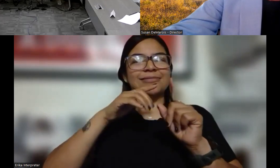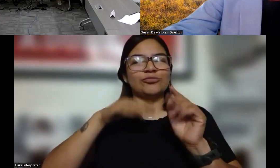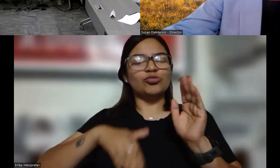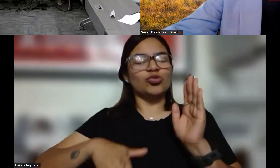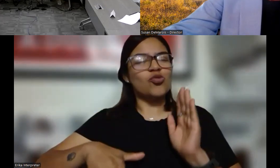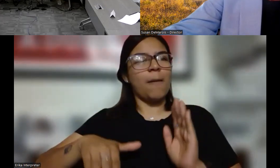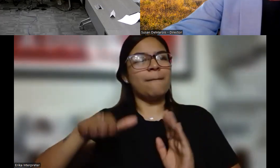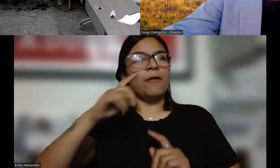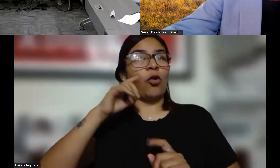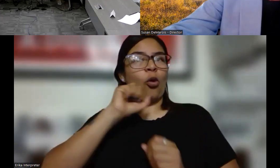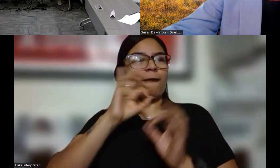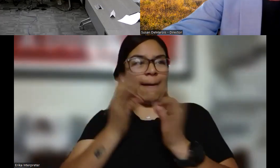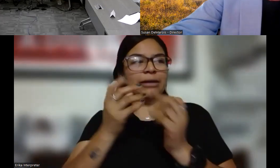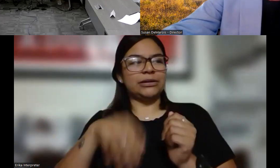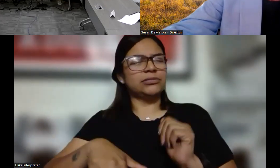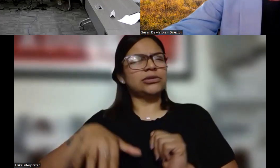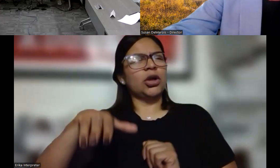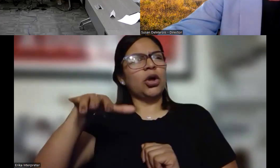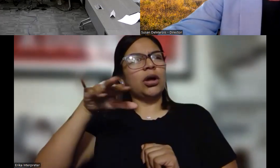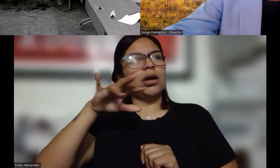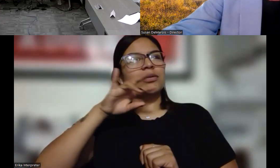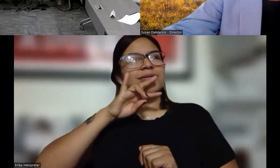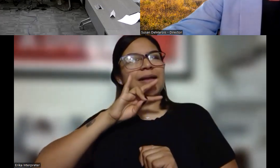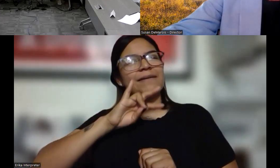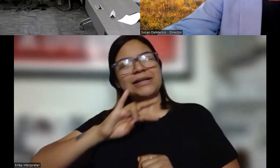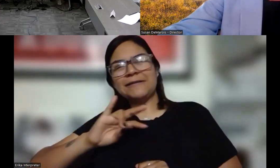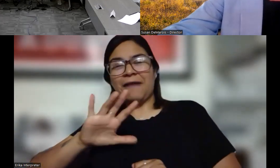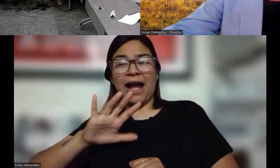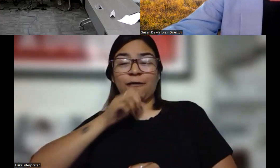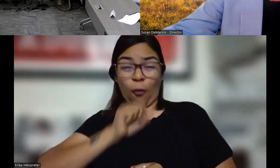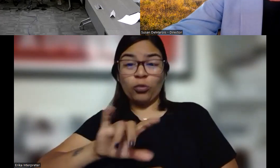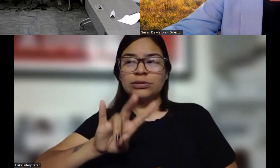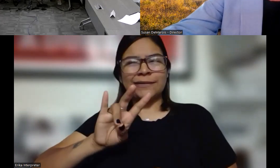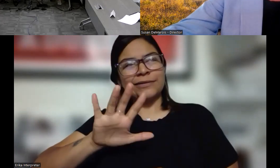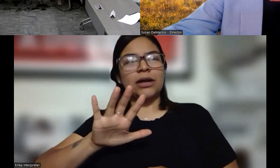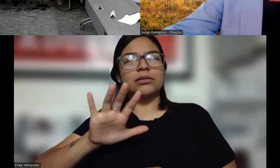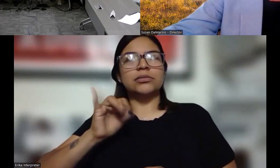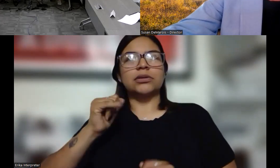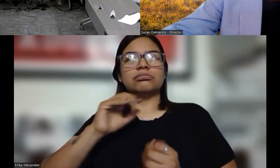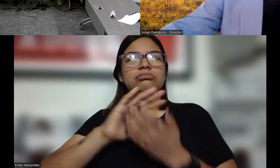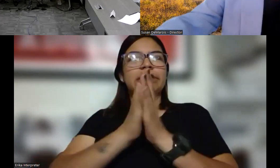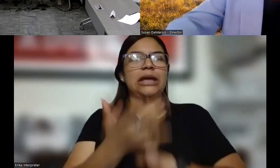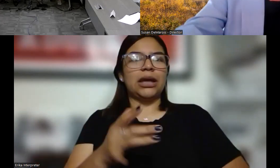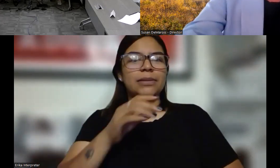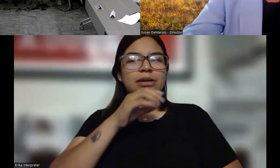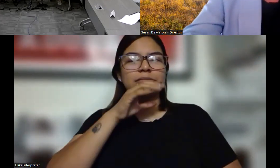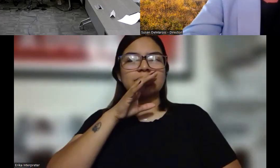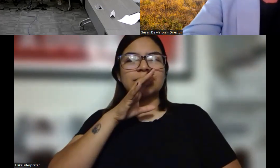around 70 or 75 she forgot English and became a Spanish speaker again so anybody that dealt